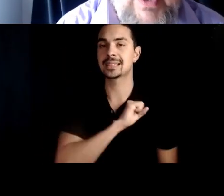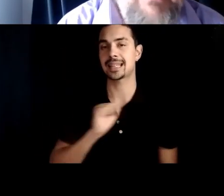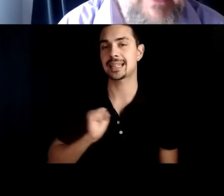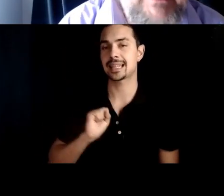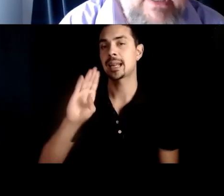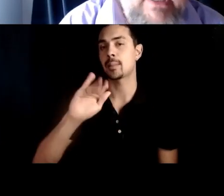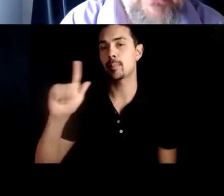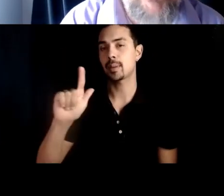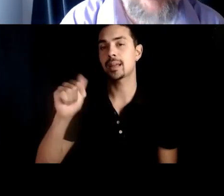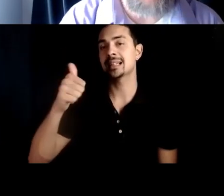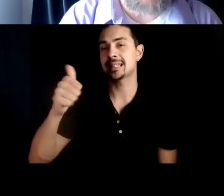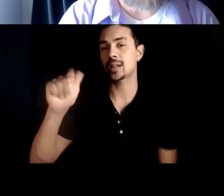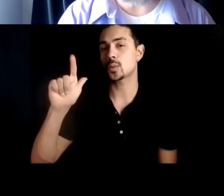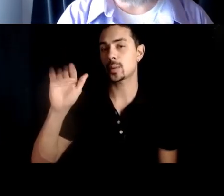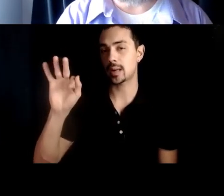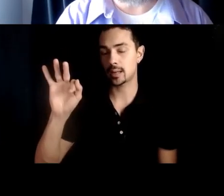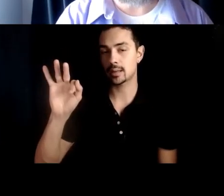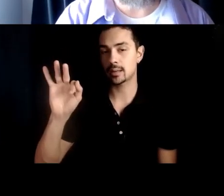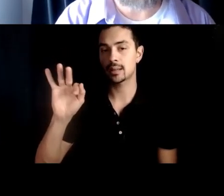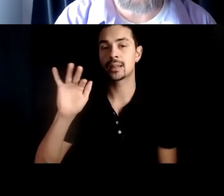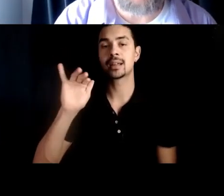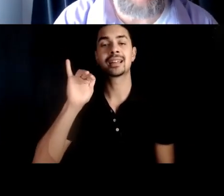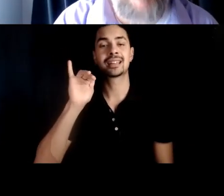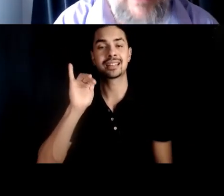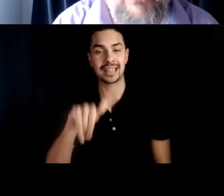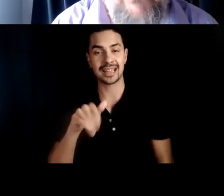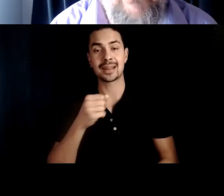which makes health insurance plans strictly liable